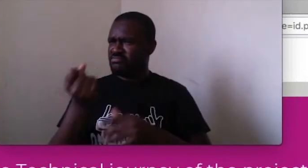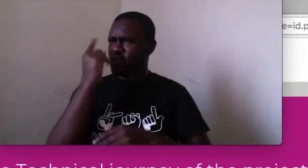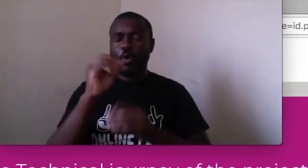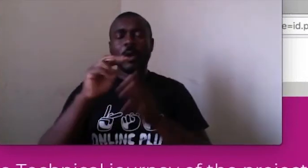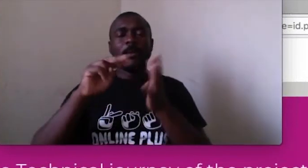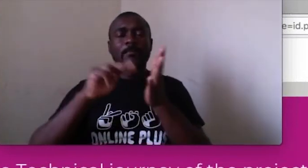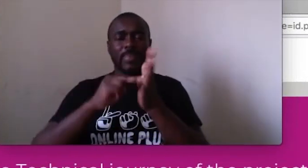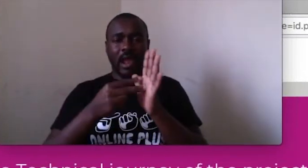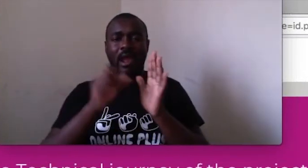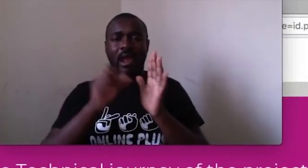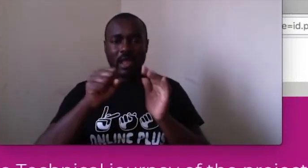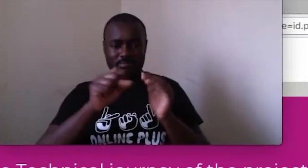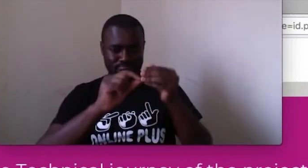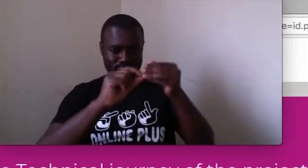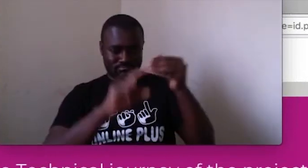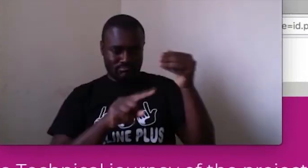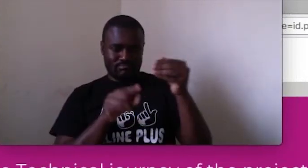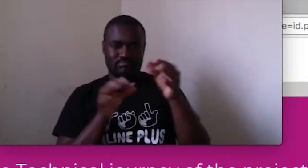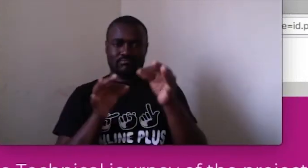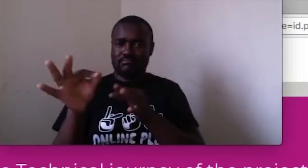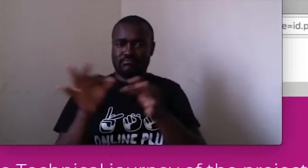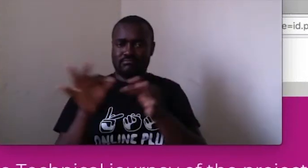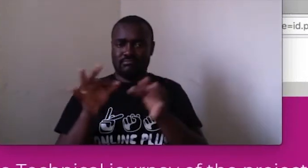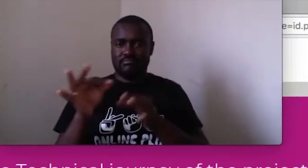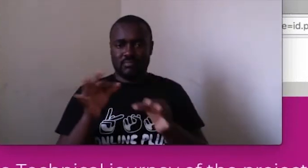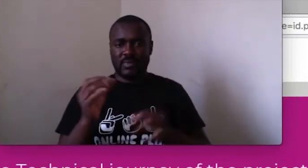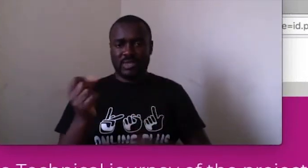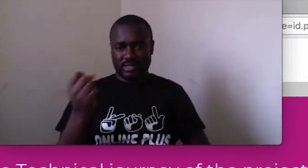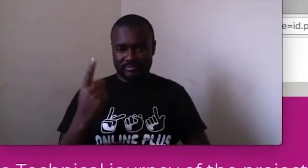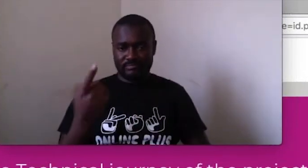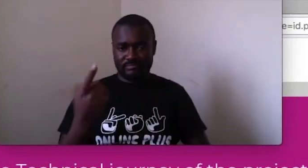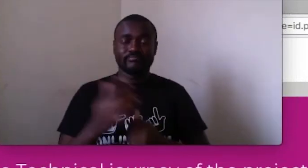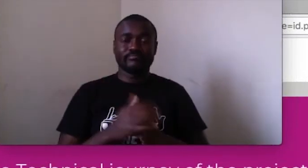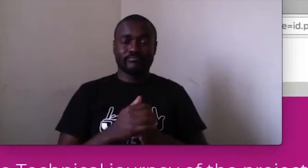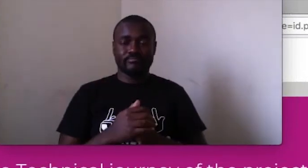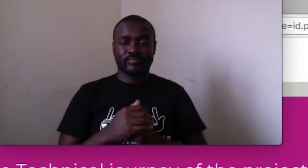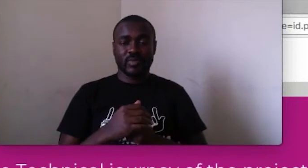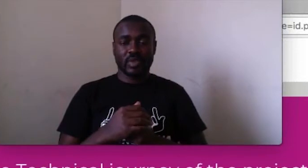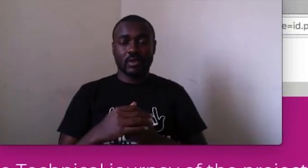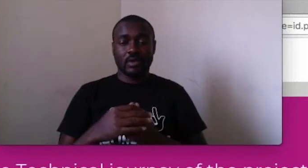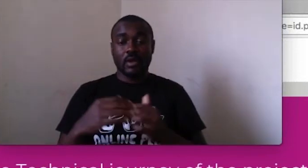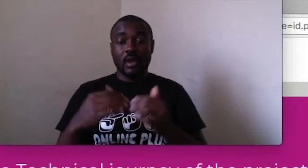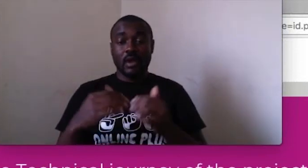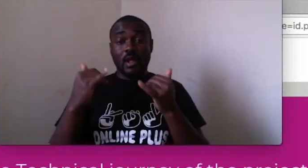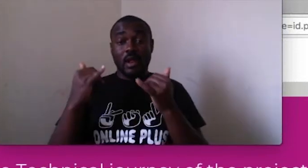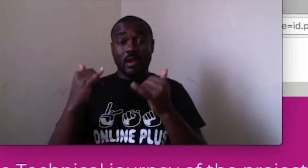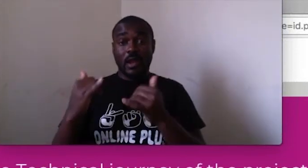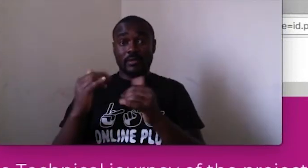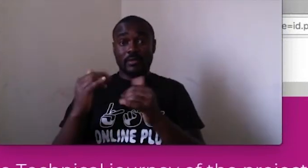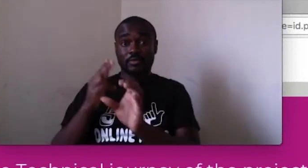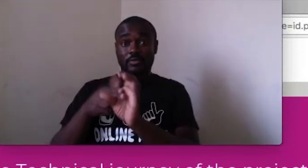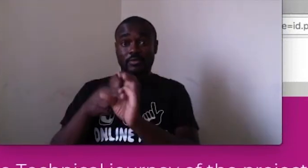of the signs So is what I had done with the app as you see it in the demo